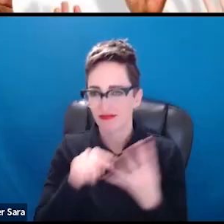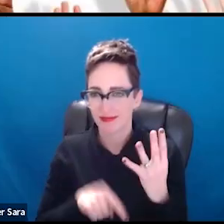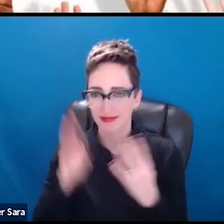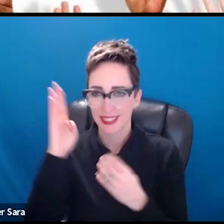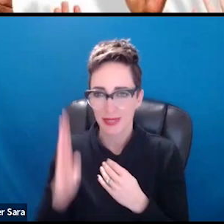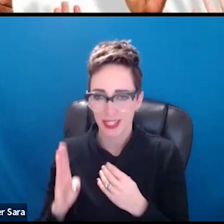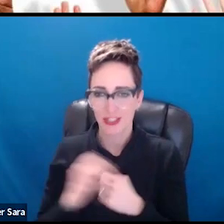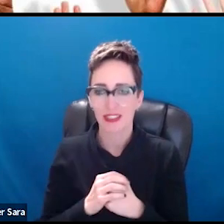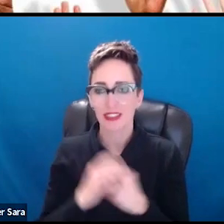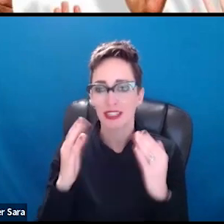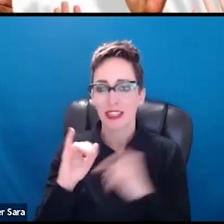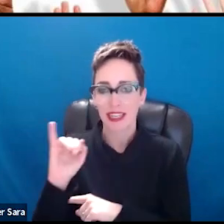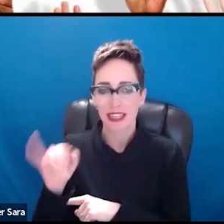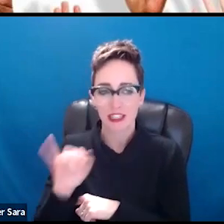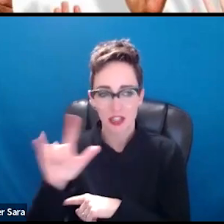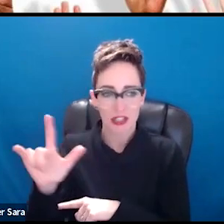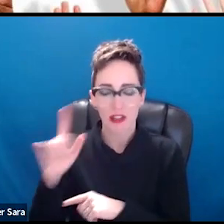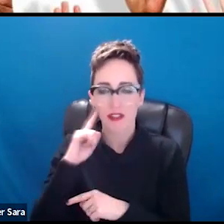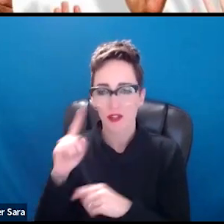also for facilitating this webinar.